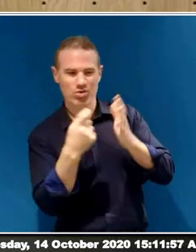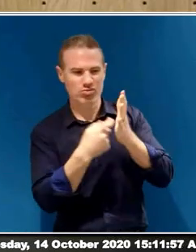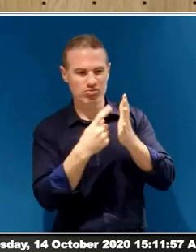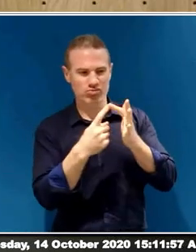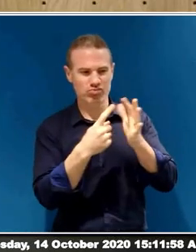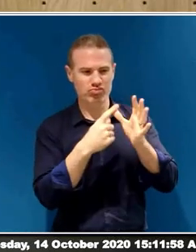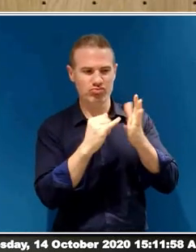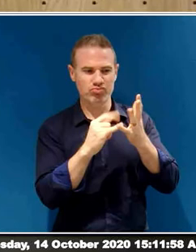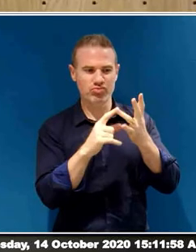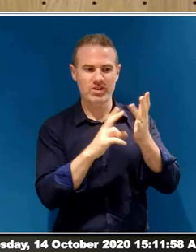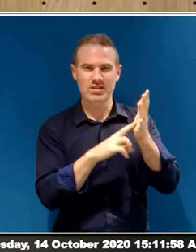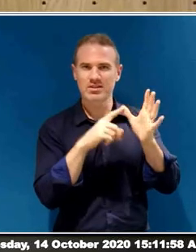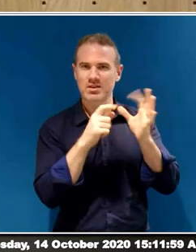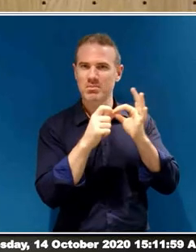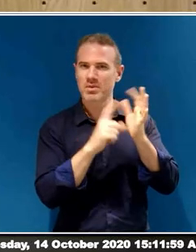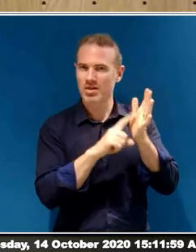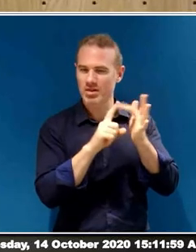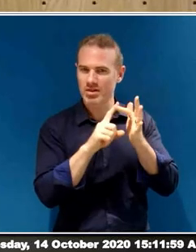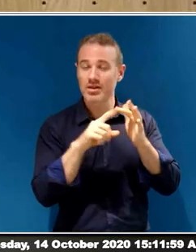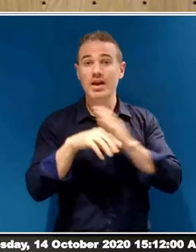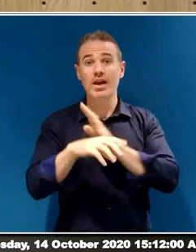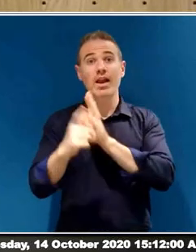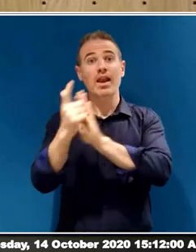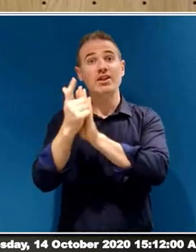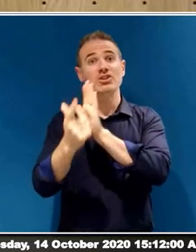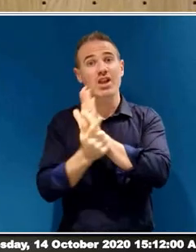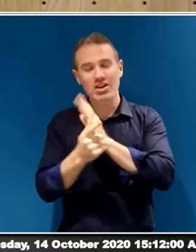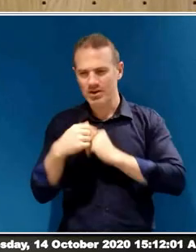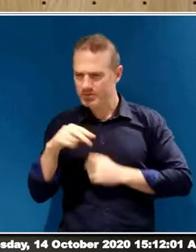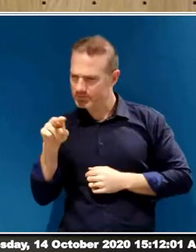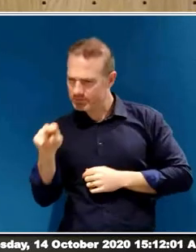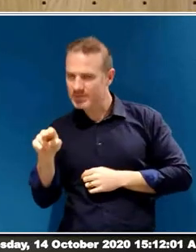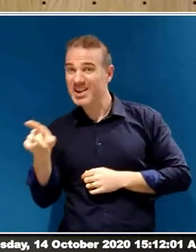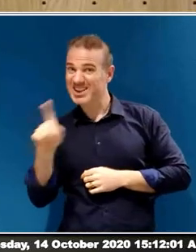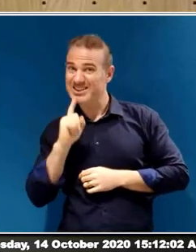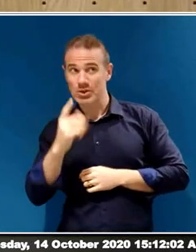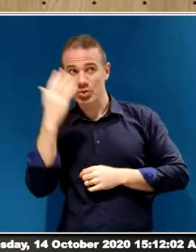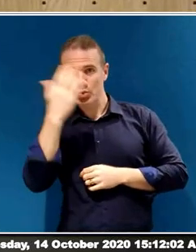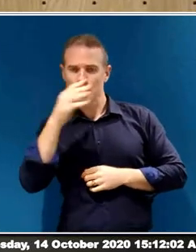take into account a student's disability and how it manifests in their learning.